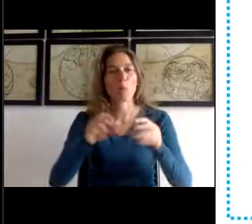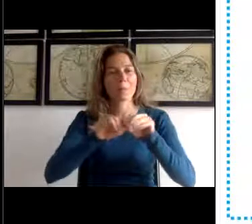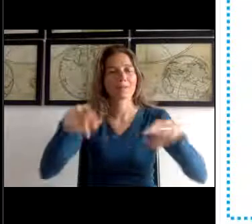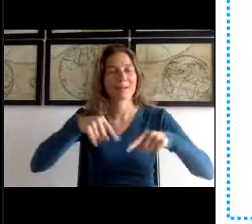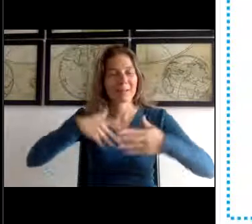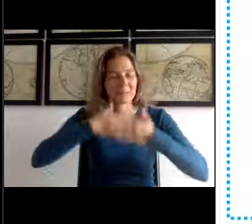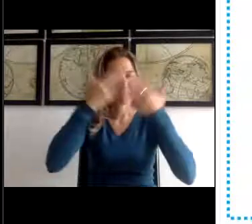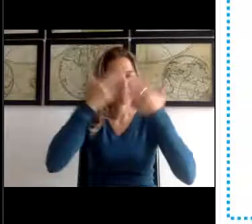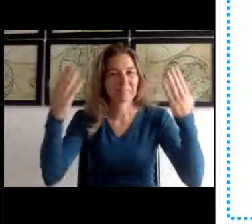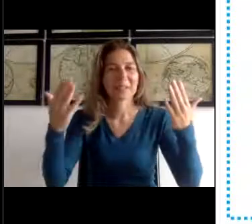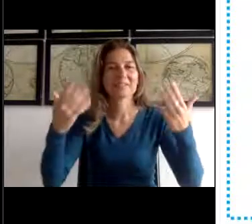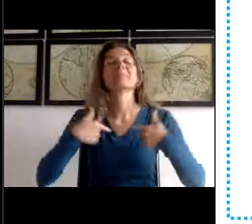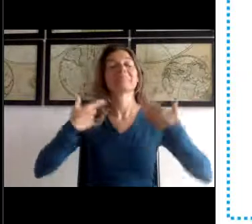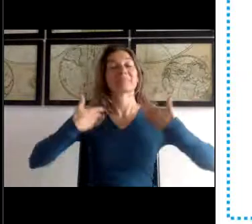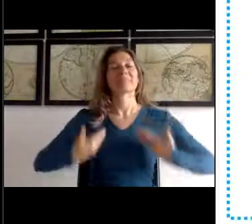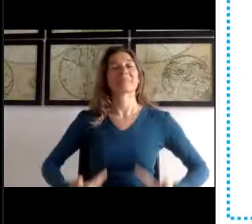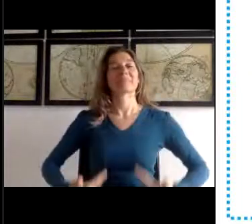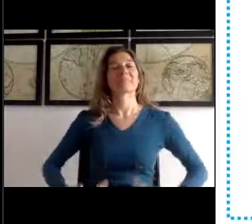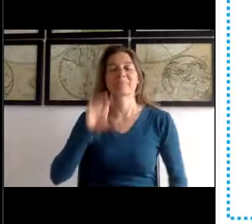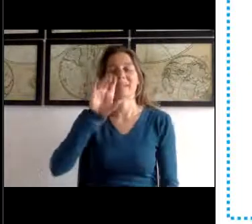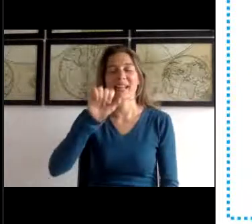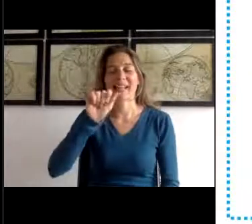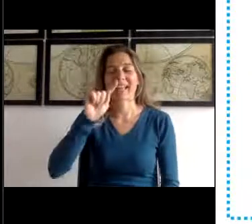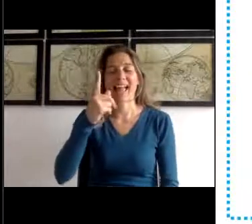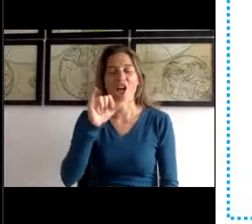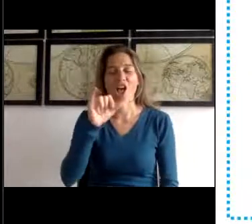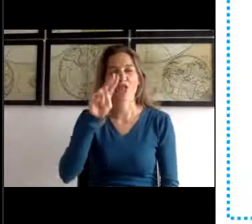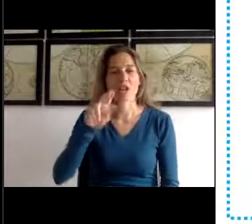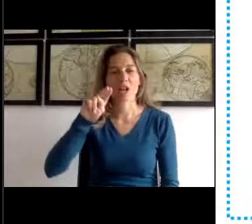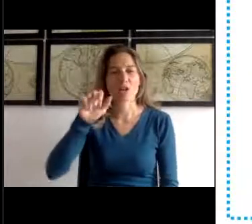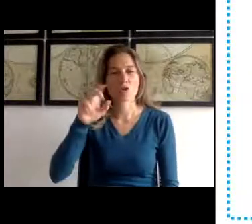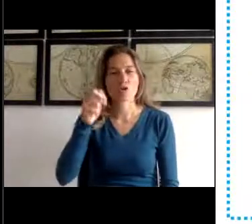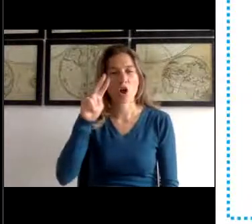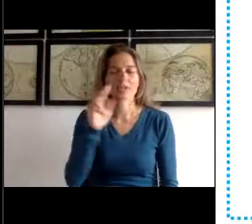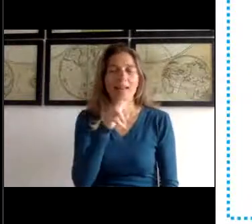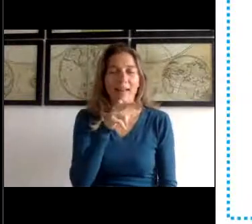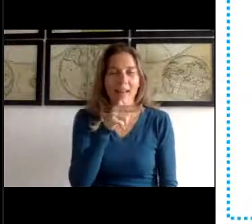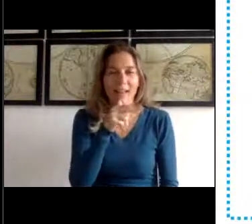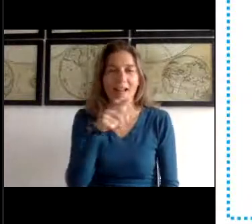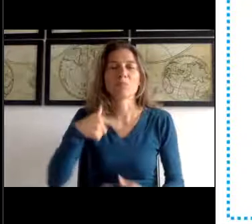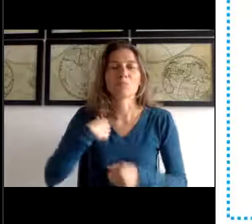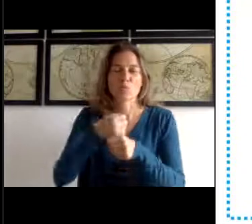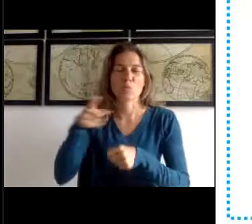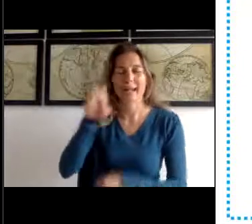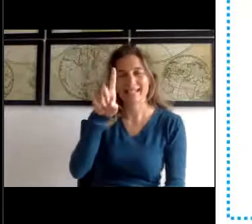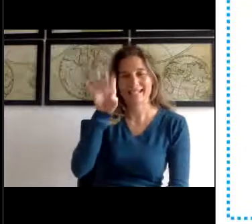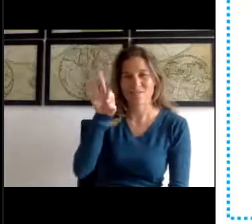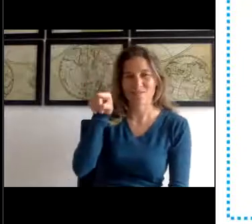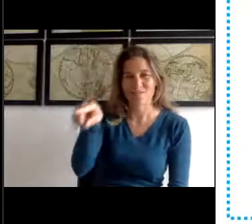My name is Catherine Naughton, we work for the EDF. We are a member of this project, VIVID-T.